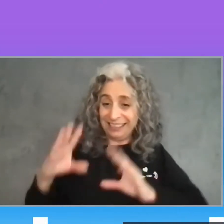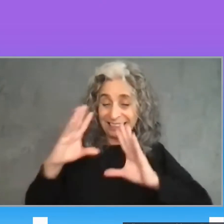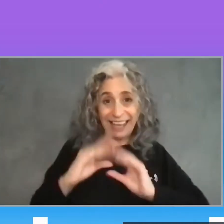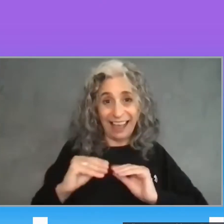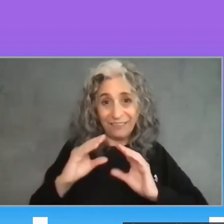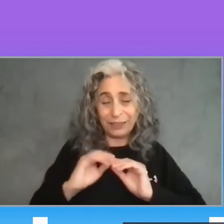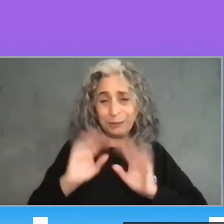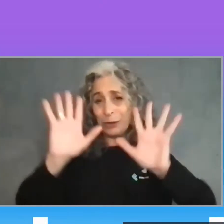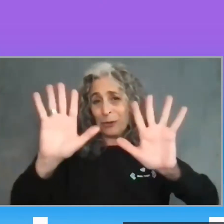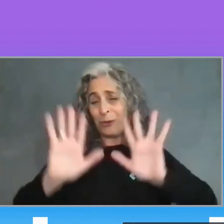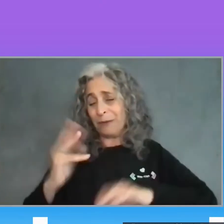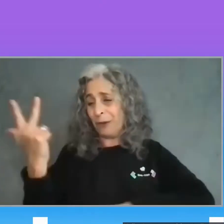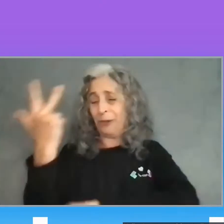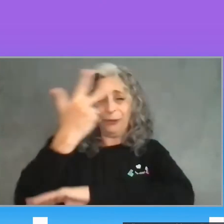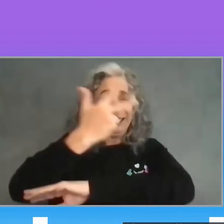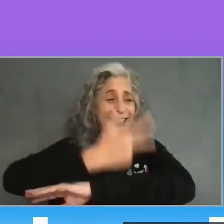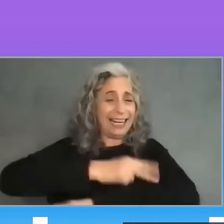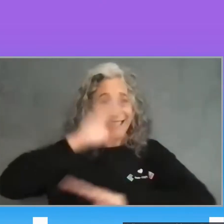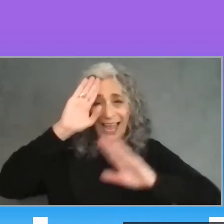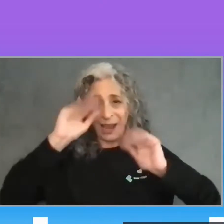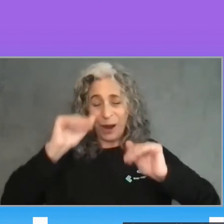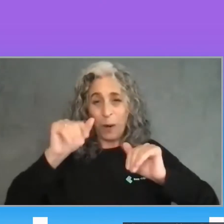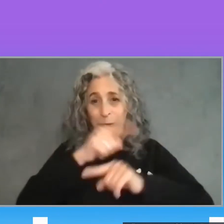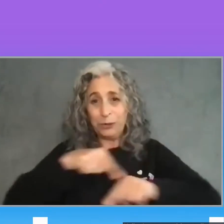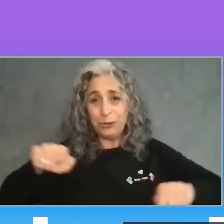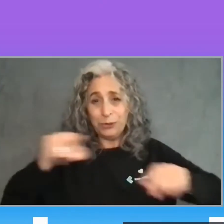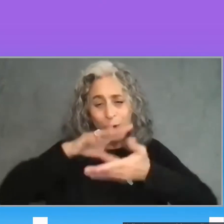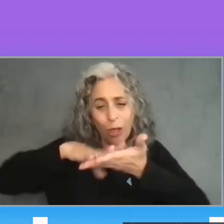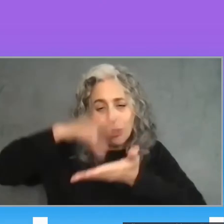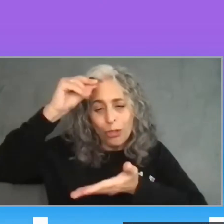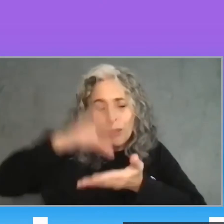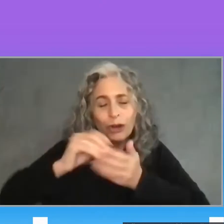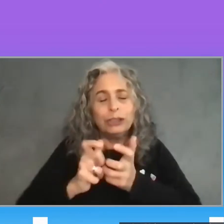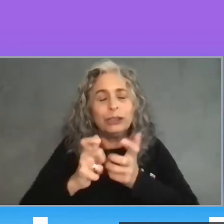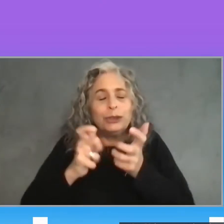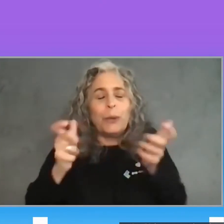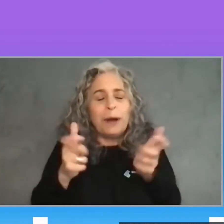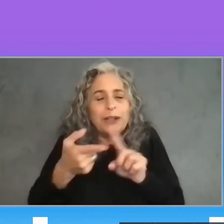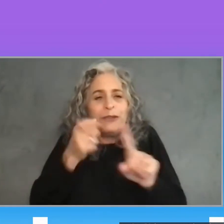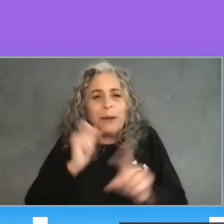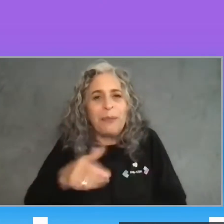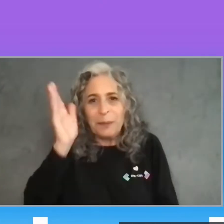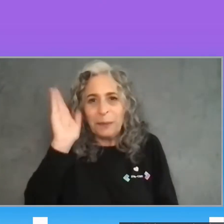been a great three days. I hope you all have gotten a lot out of